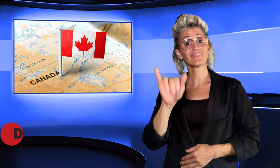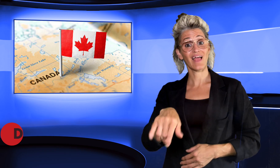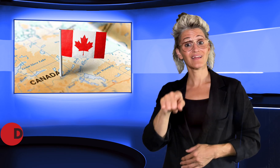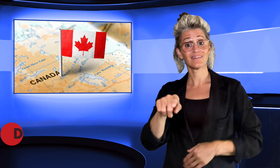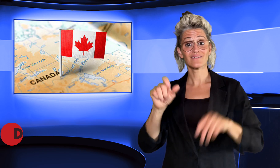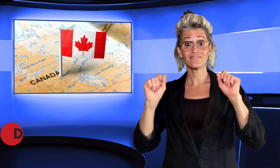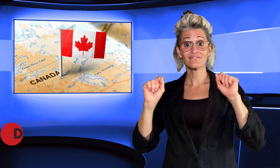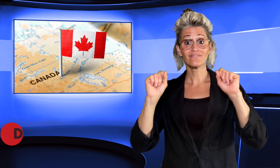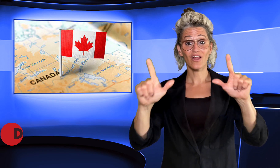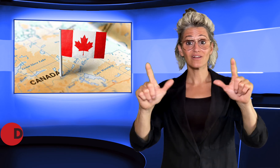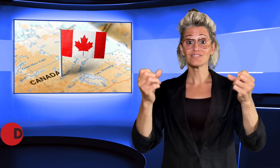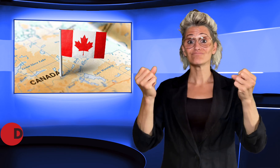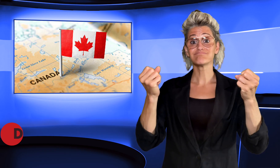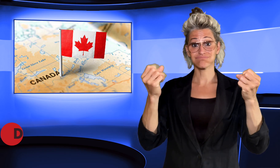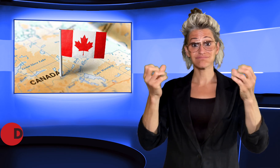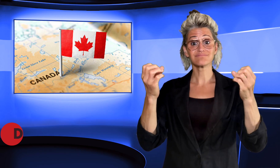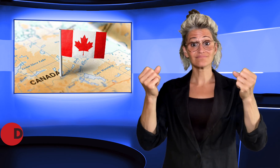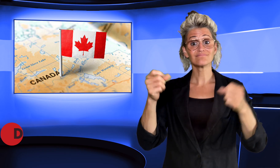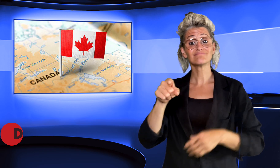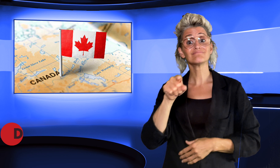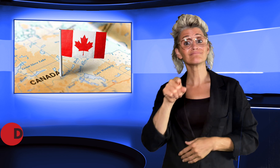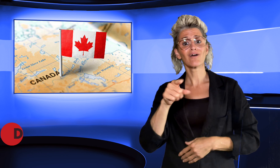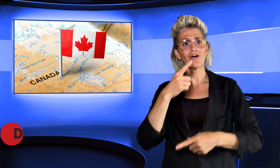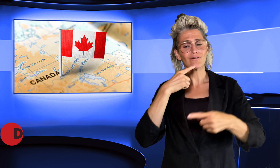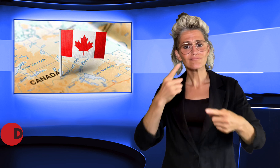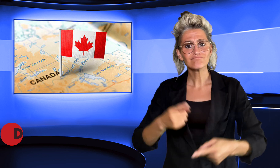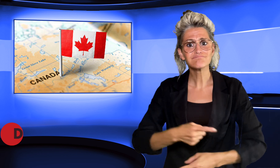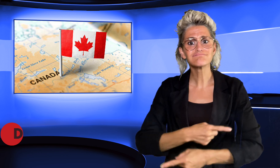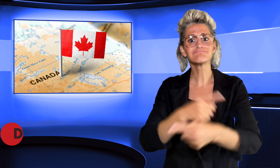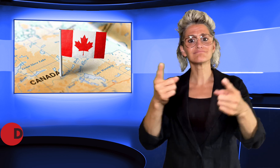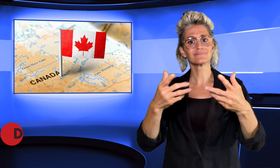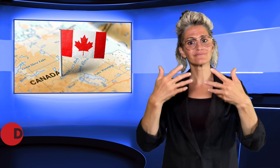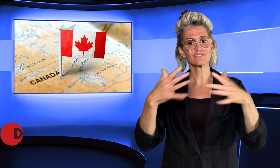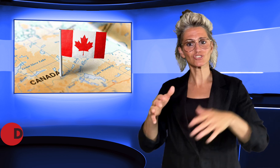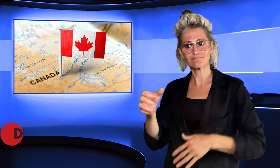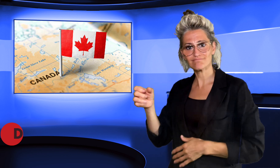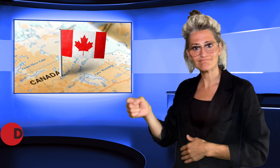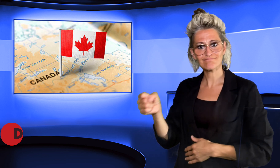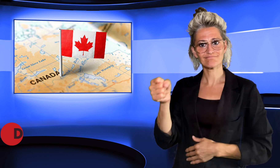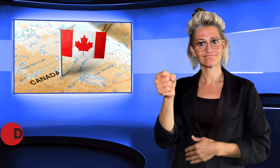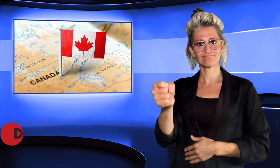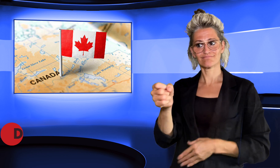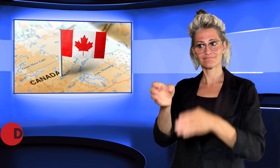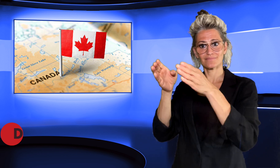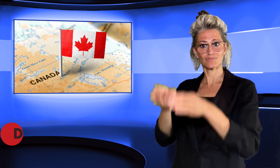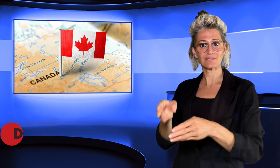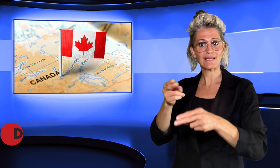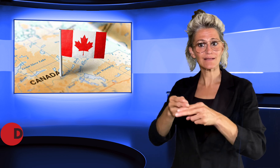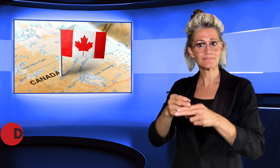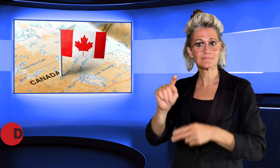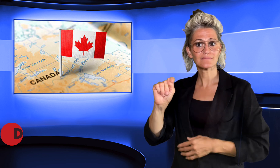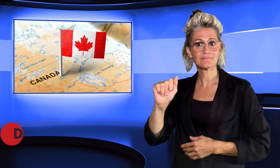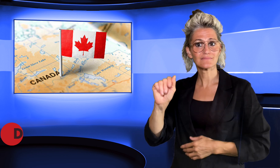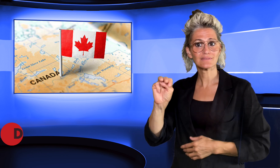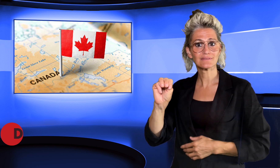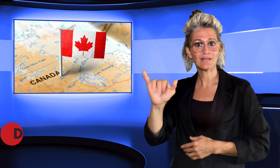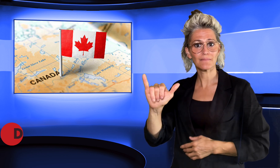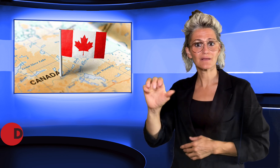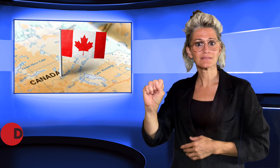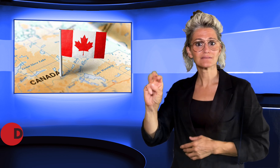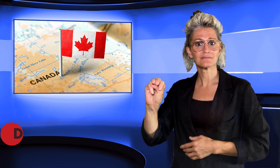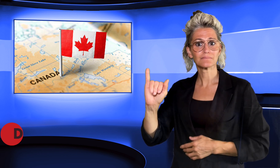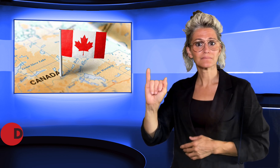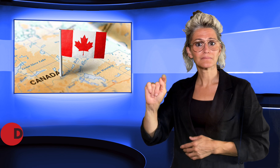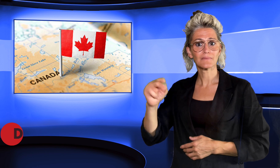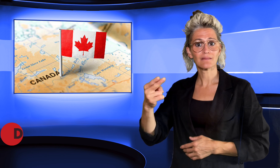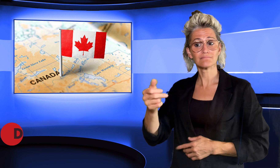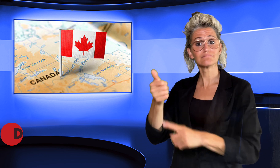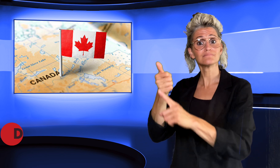[SIGNER]: In that vlog, they announced the appointment of Tammy Smith